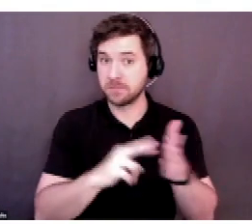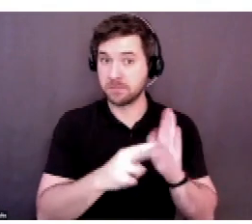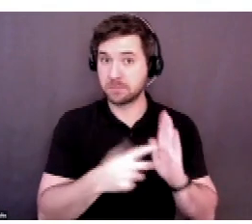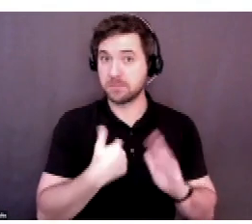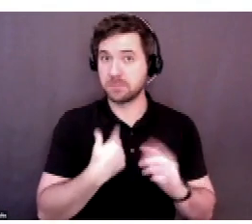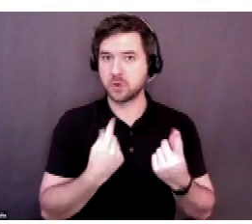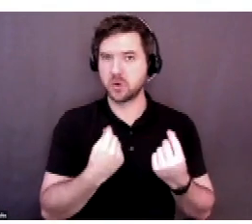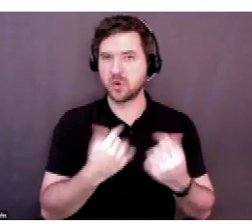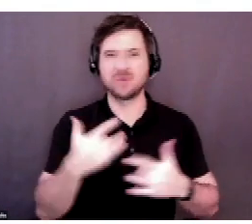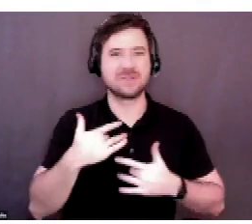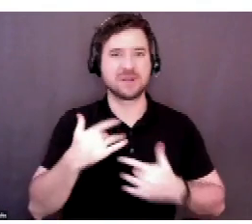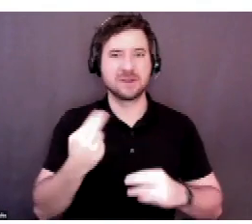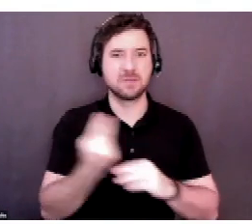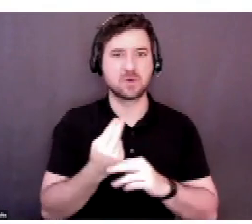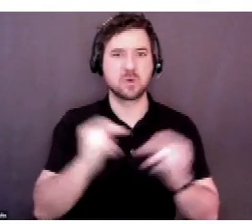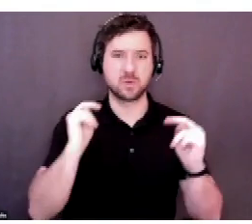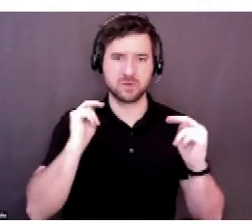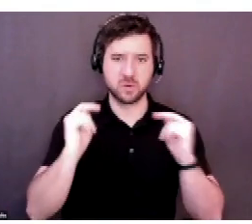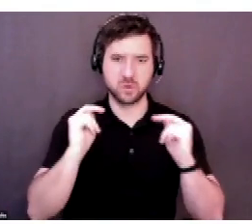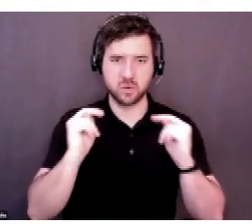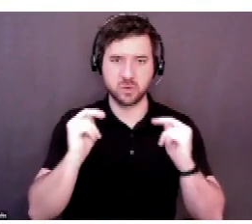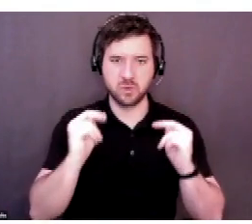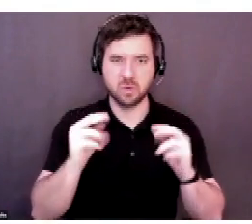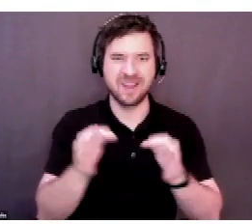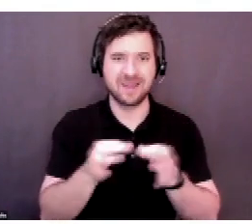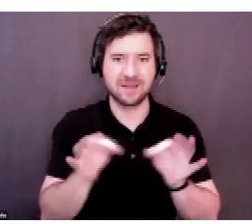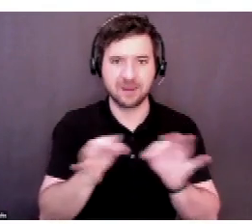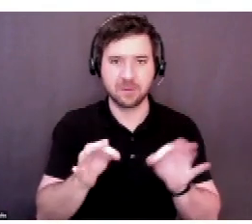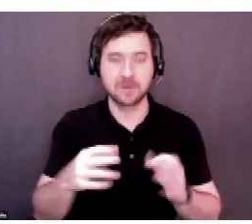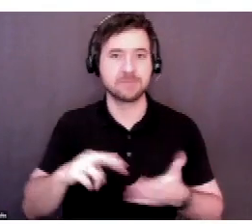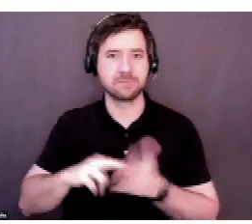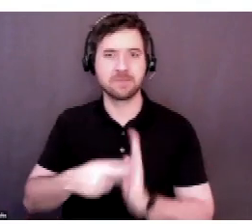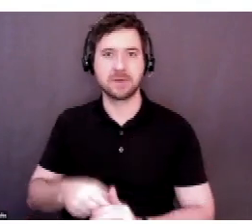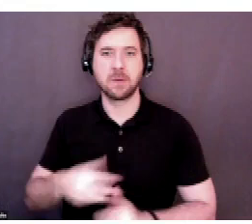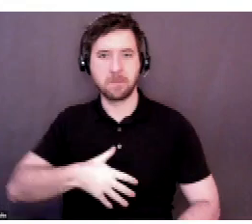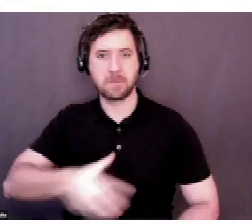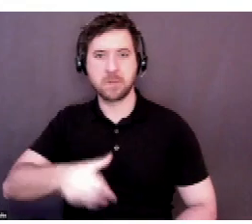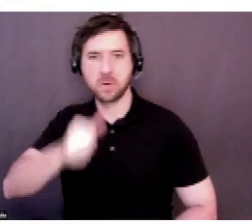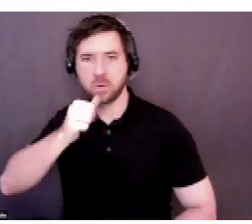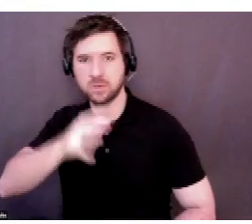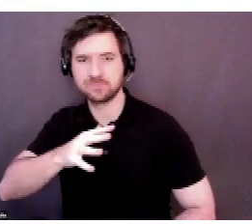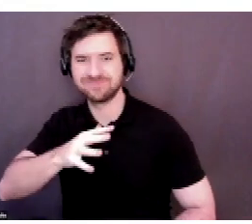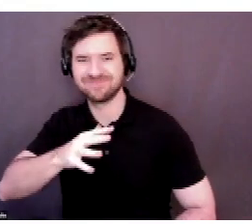so I'll be saying pregnant people a lot. Unfortunately, when we talk about research,